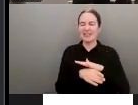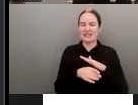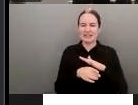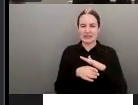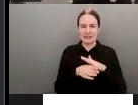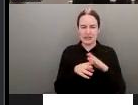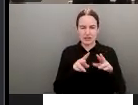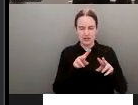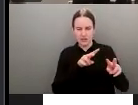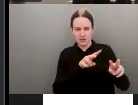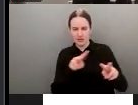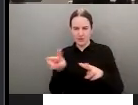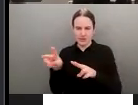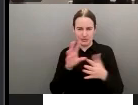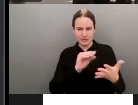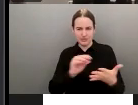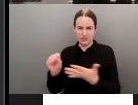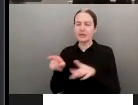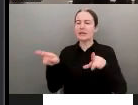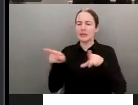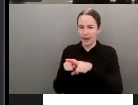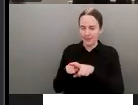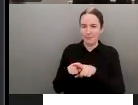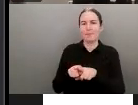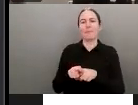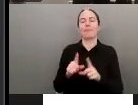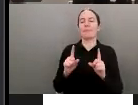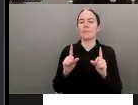does the thing, without providing you with source code